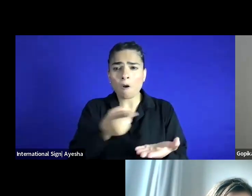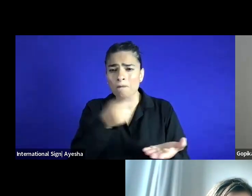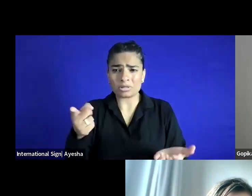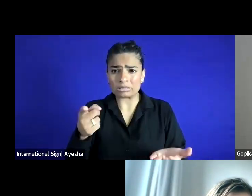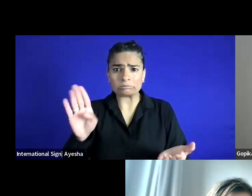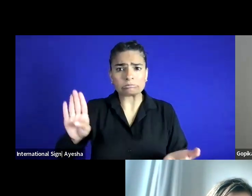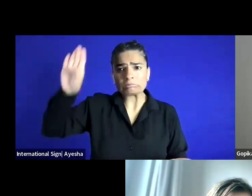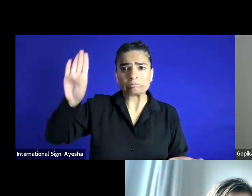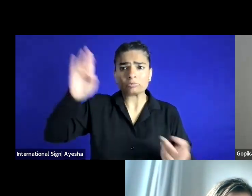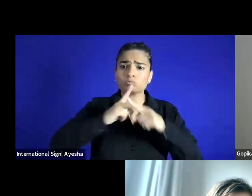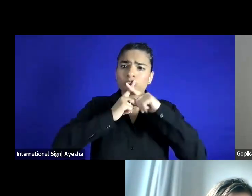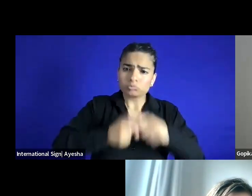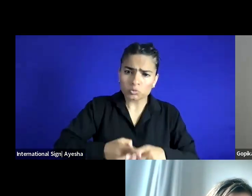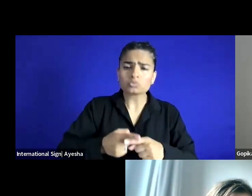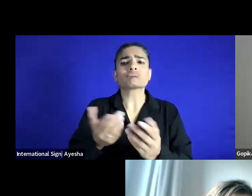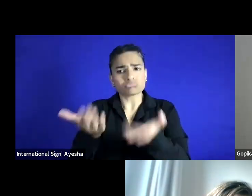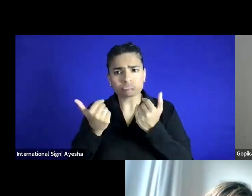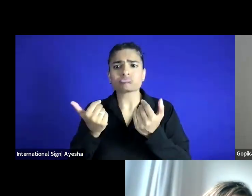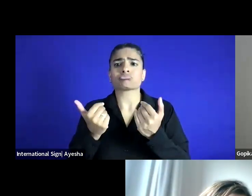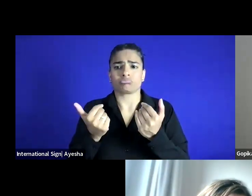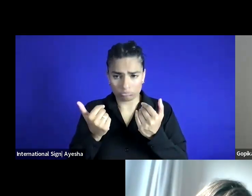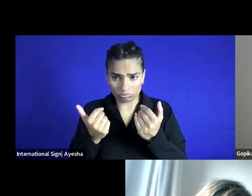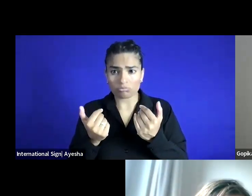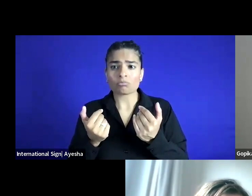for things you've seen or heard, I think that also would be great.